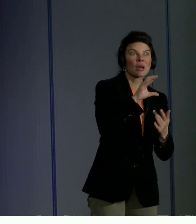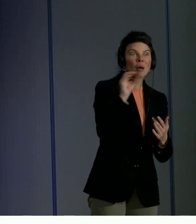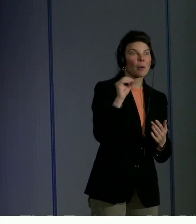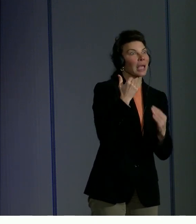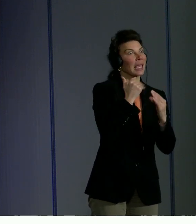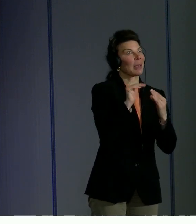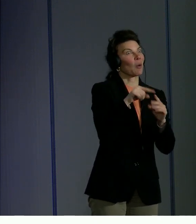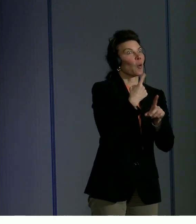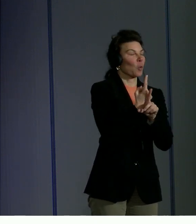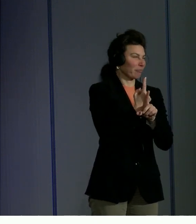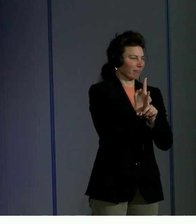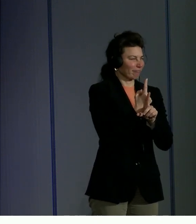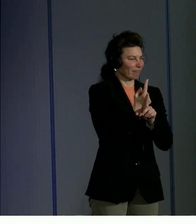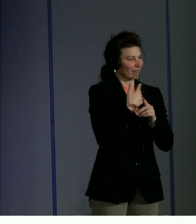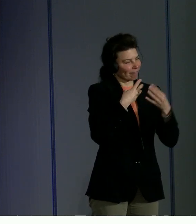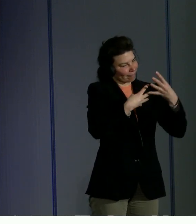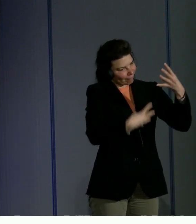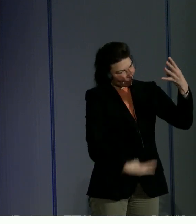Absolutely. >> ELAINE OBER: